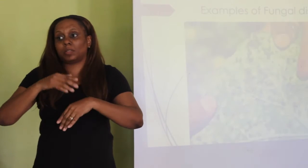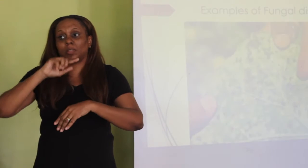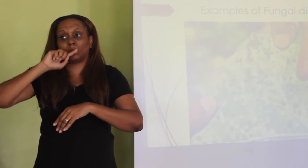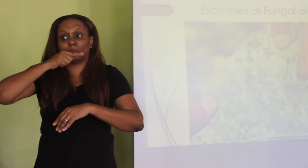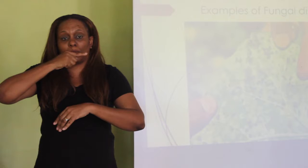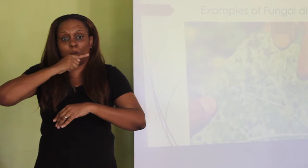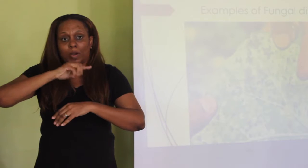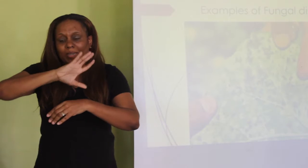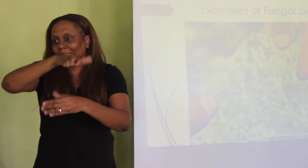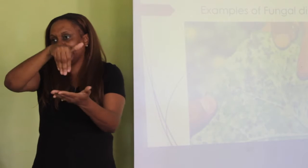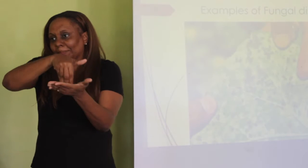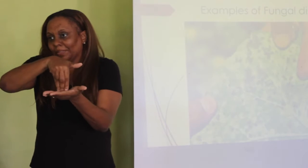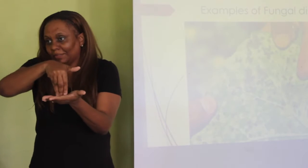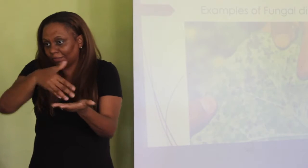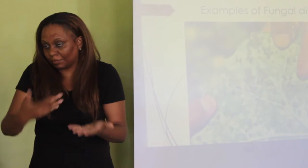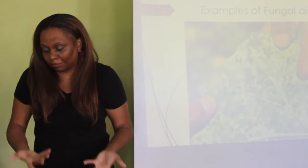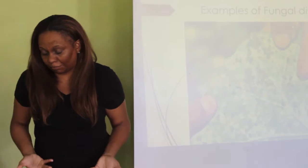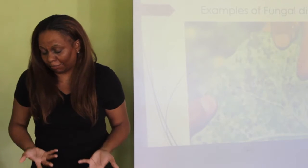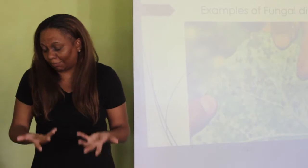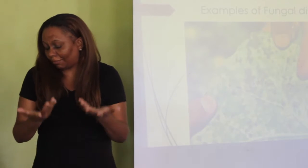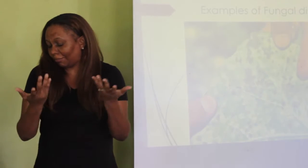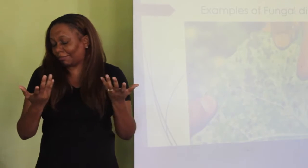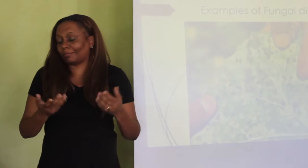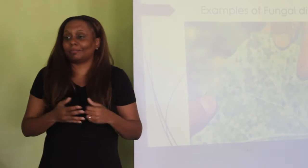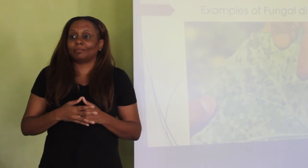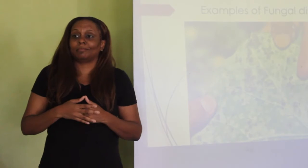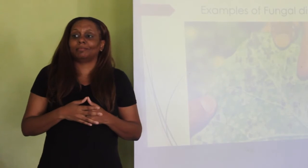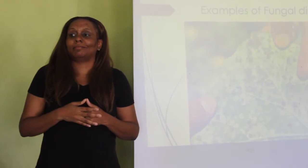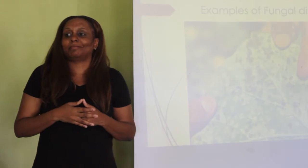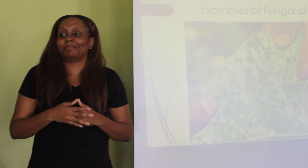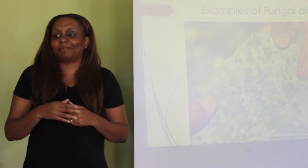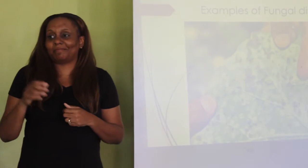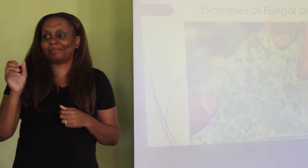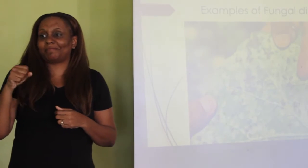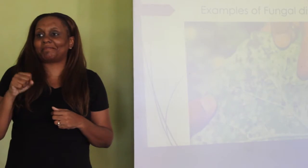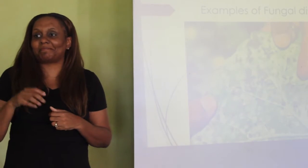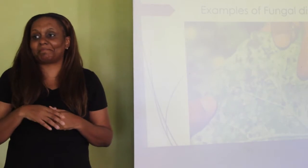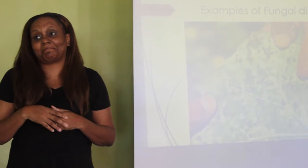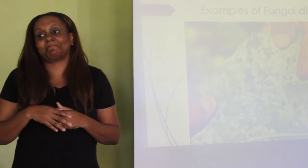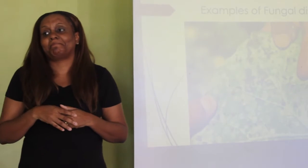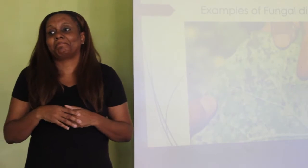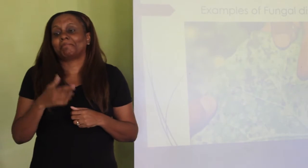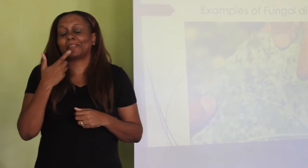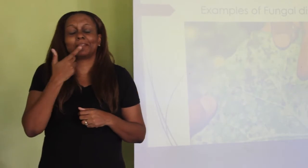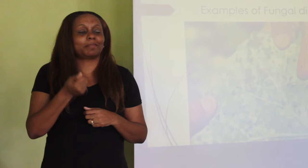so it's just like raising the crop off of the bronzing truly spiraling onto this yeah